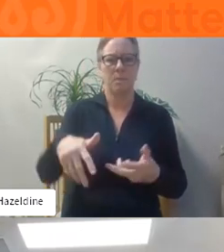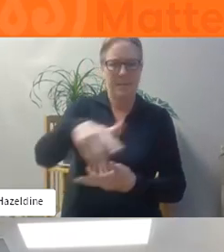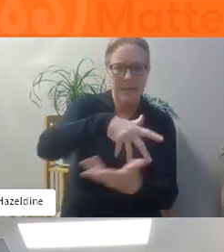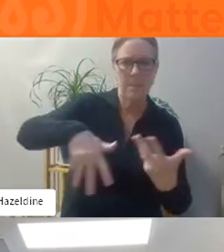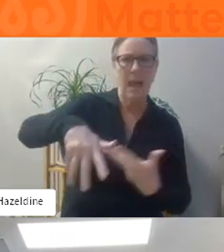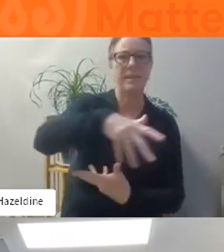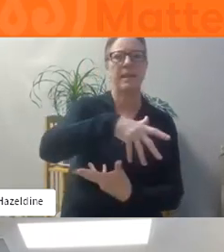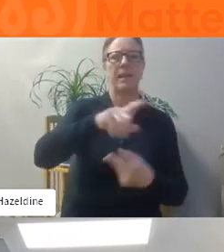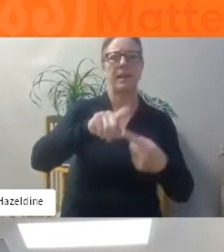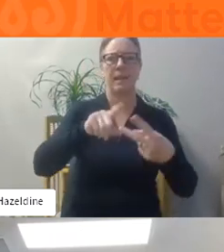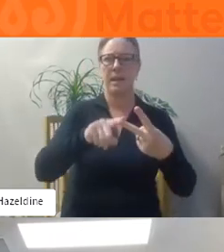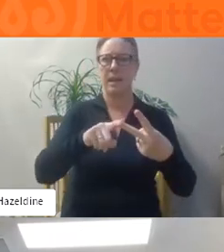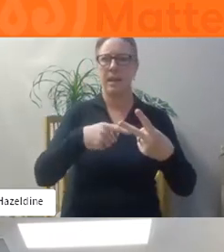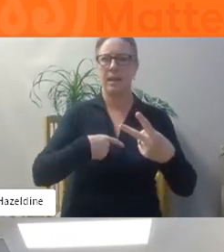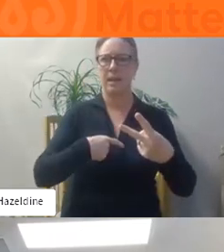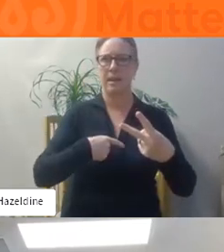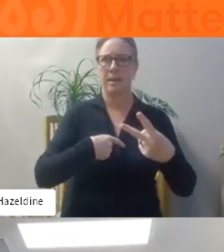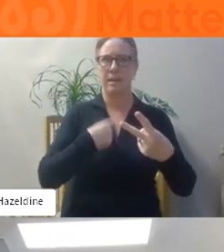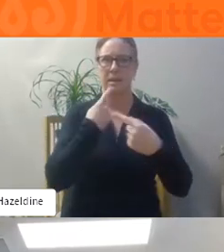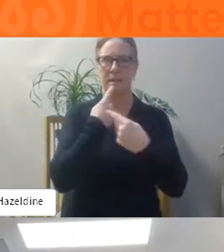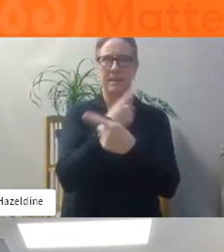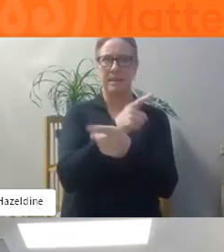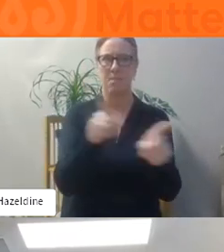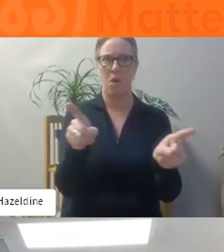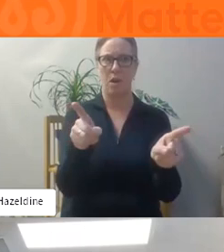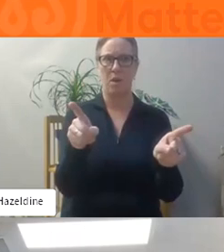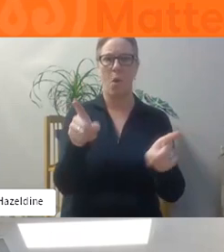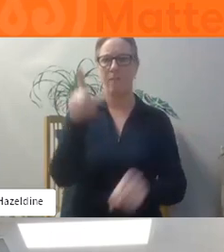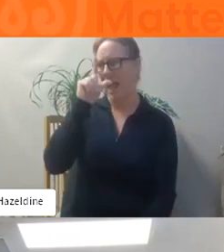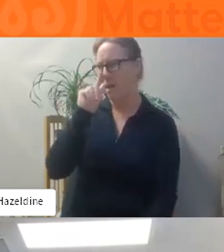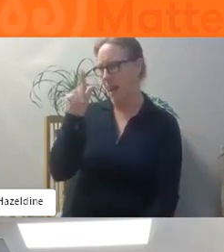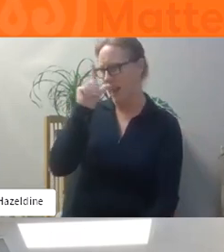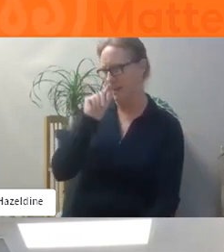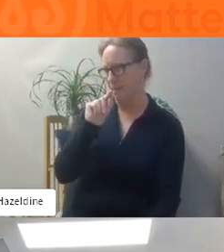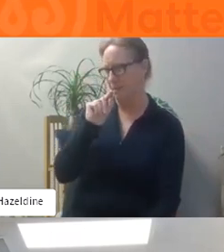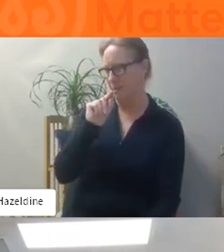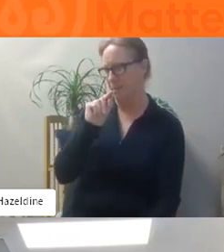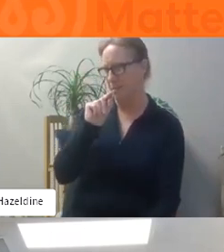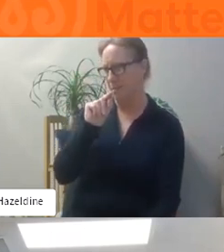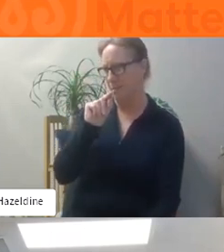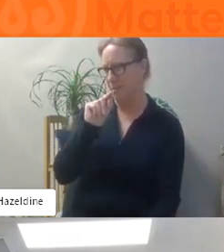and testimonial injustice of ableism and normativity. And I use those